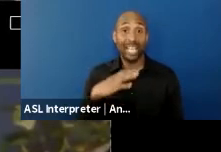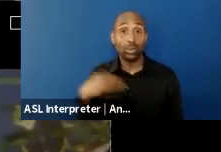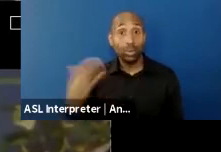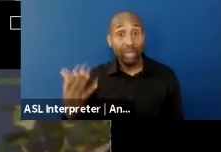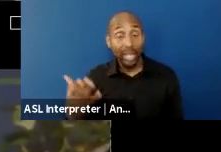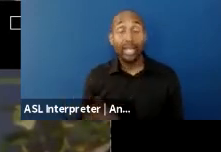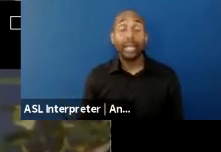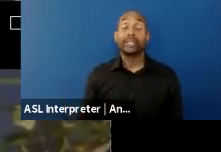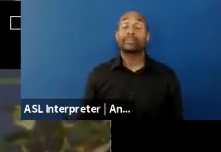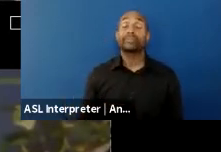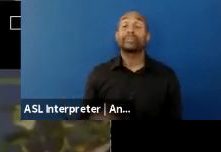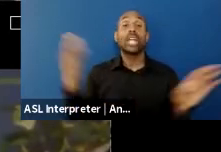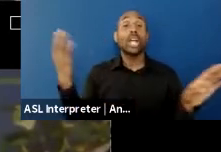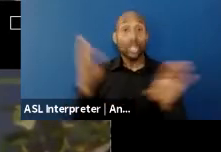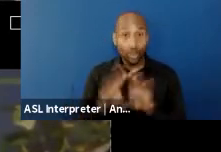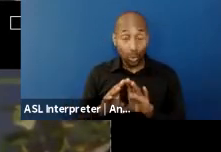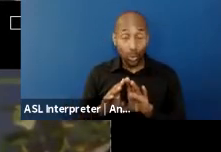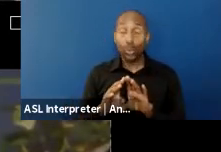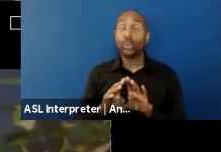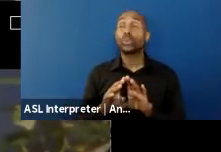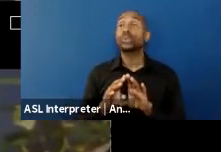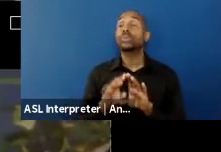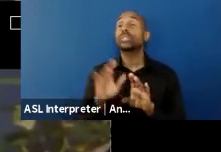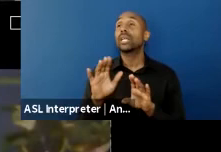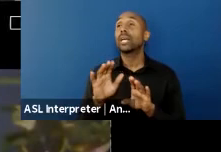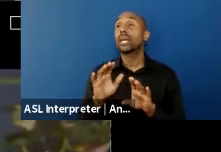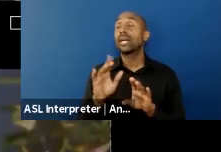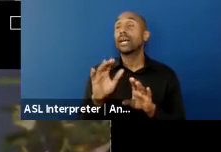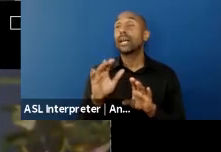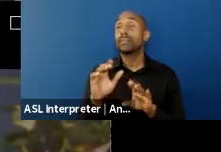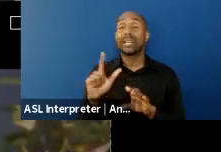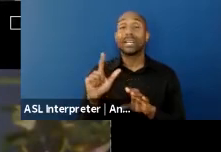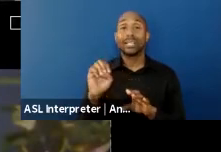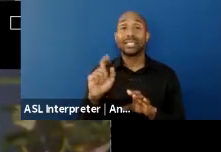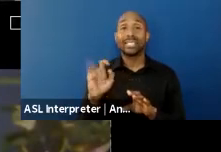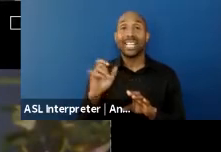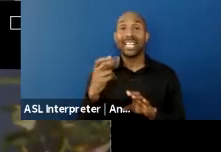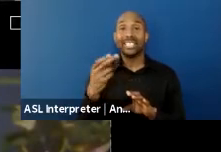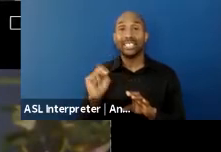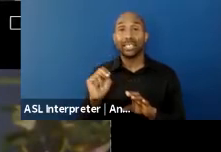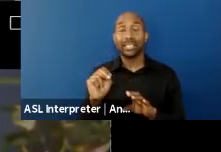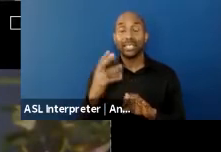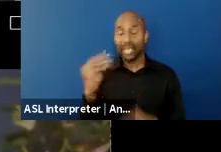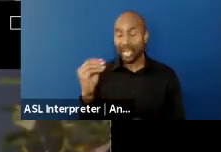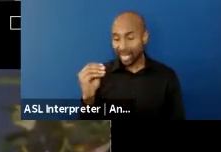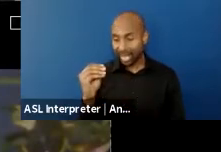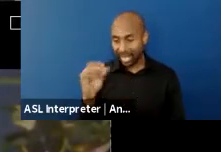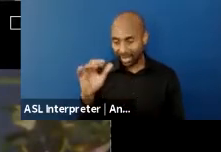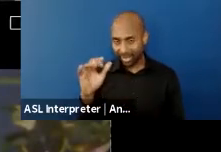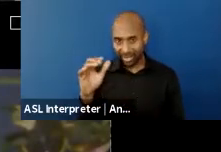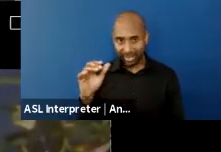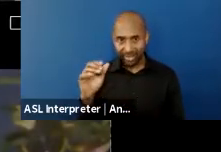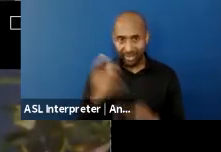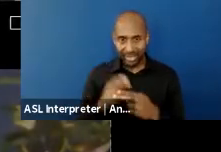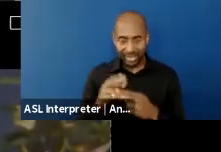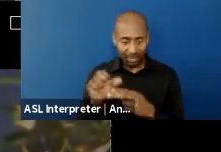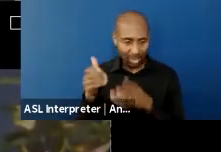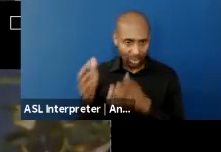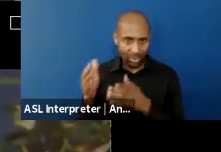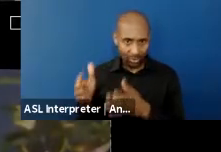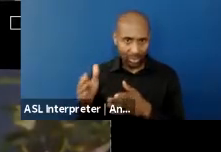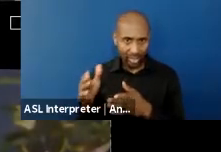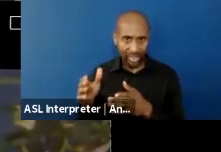They shut down Lexington and a street that passed the market.